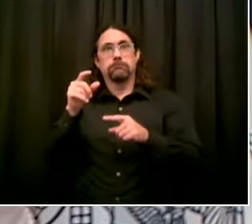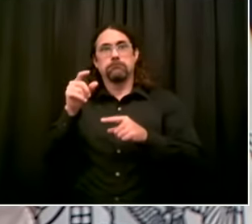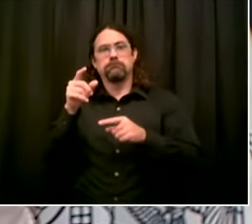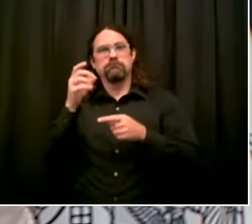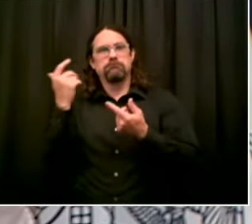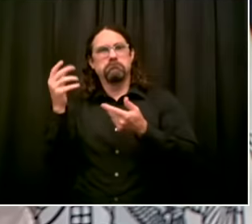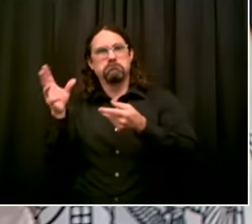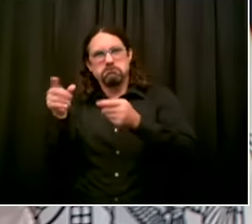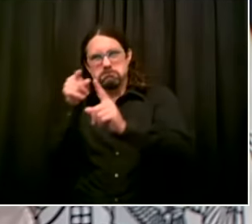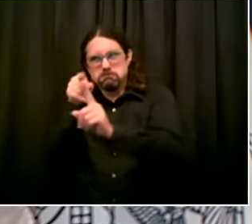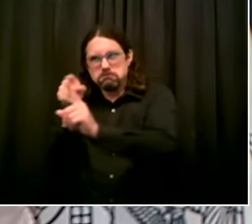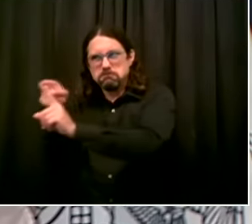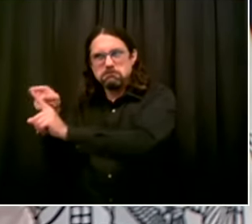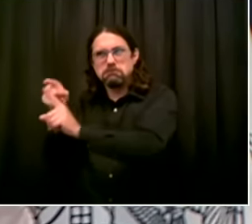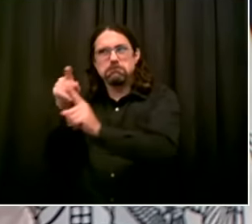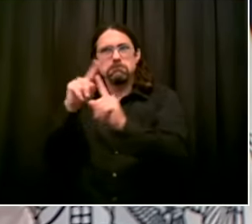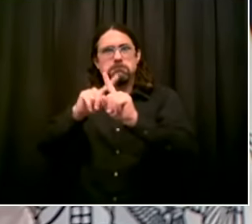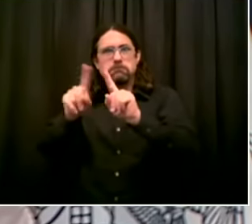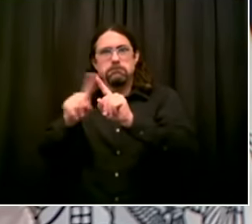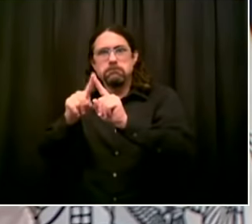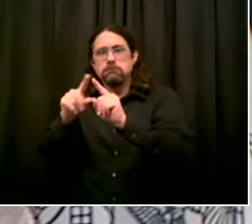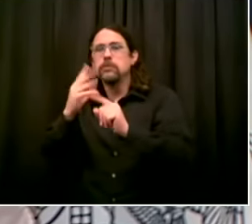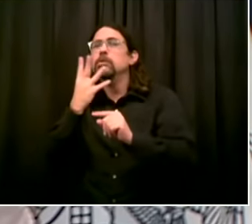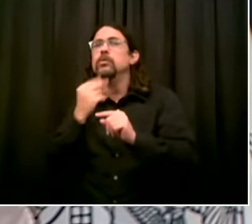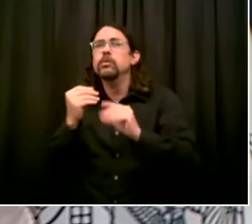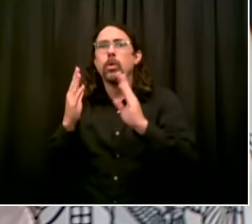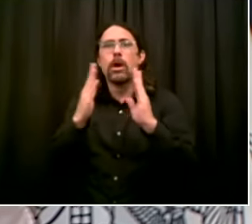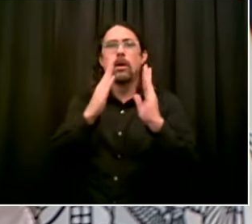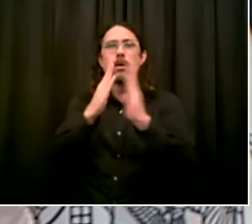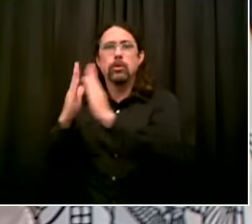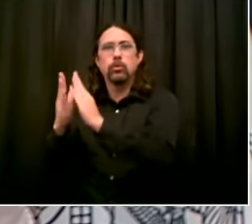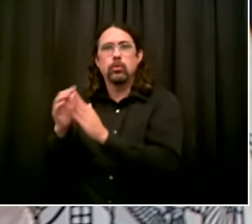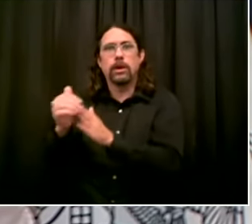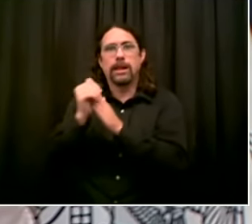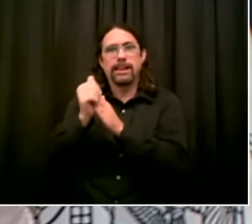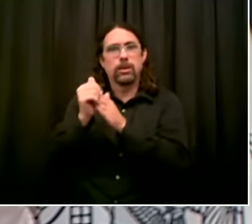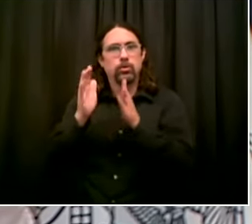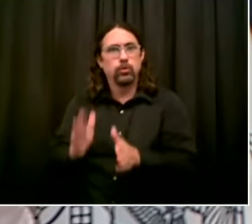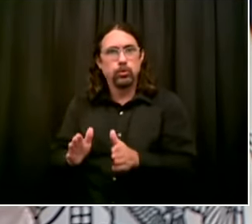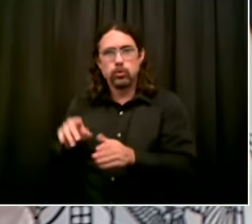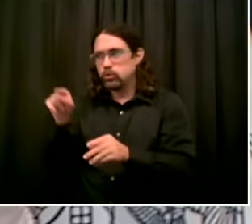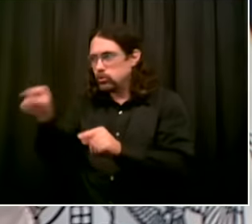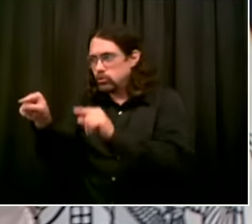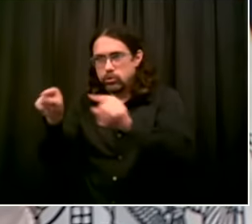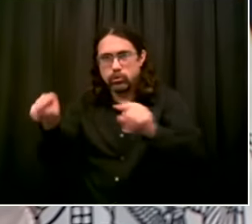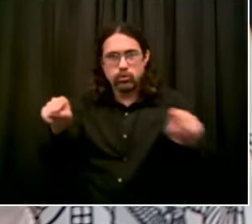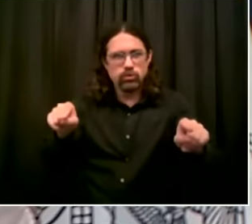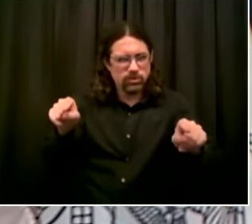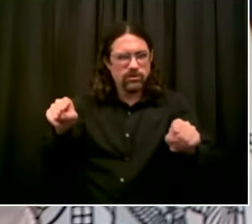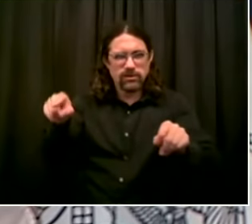DISIET ACCOUNTING FOR 7% OF THE OVERALL CITY WIDE POPULATION. WE HAVE THE SPECIFIC ABSOLUTE NUMBERS